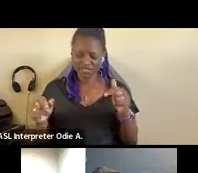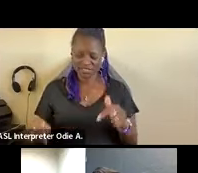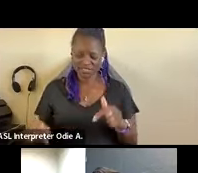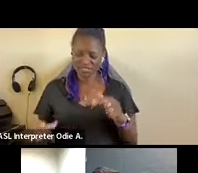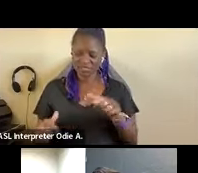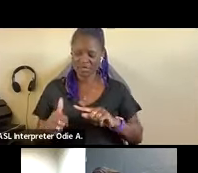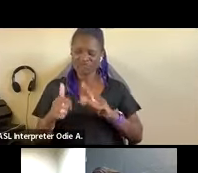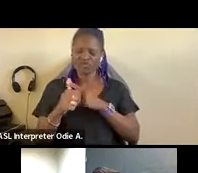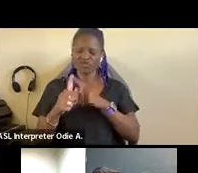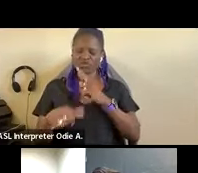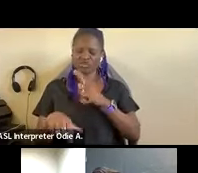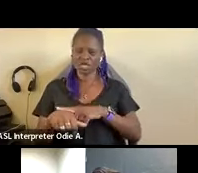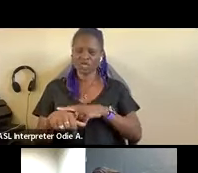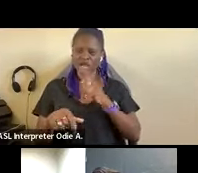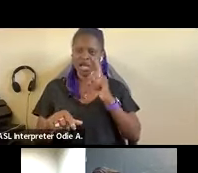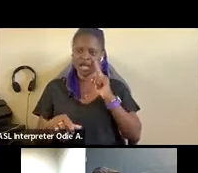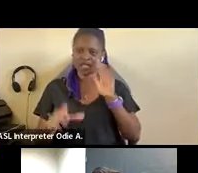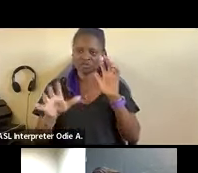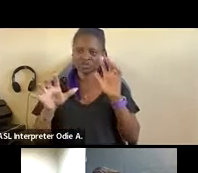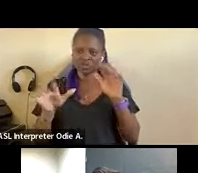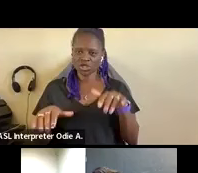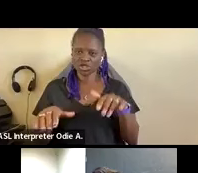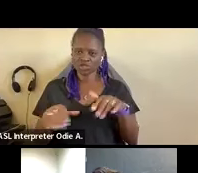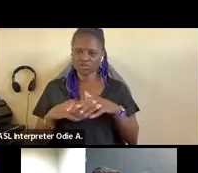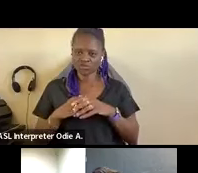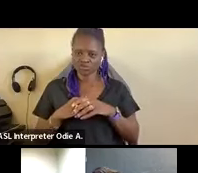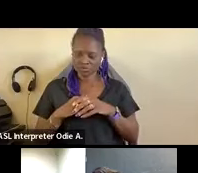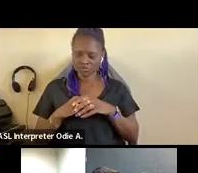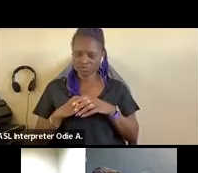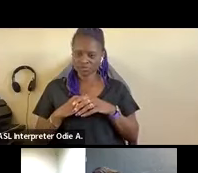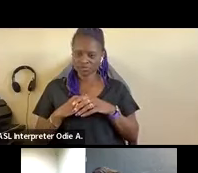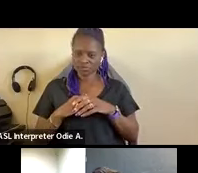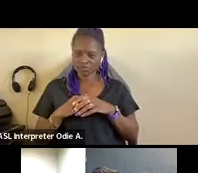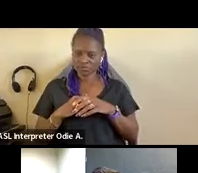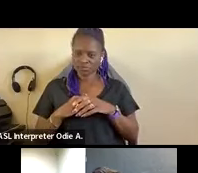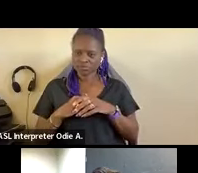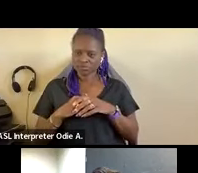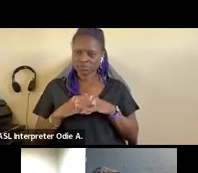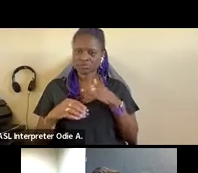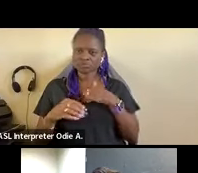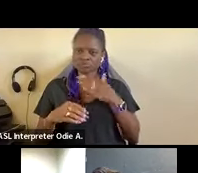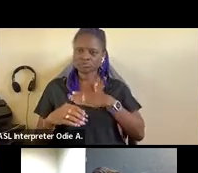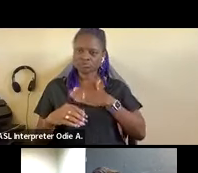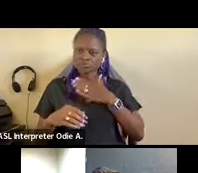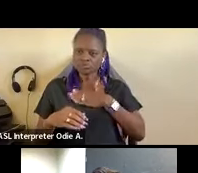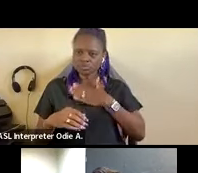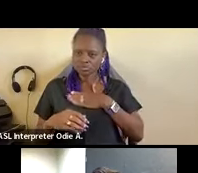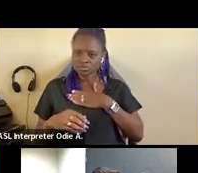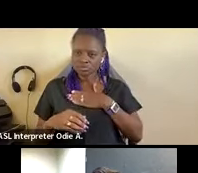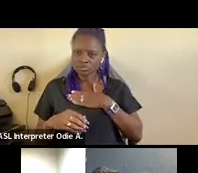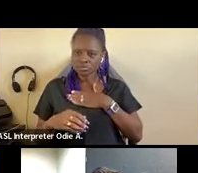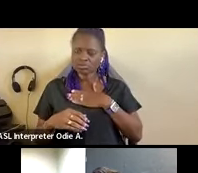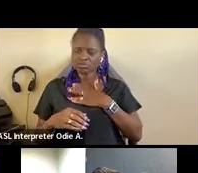required a need to reach everyone in the community. I'm grateful to our leadership, who allowed us to have autonomy and to be able